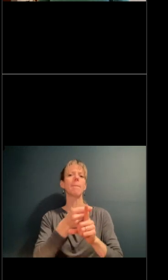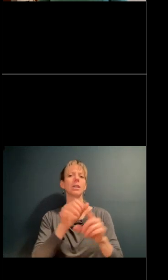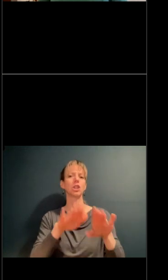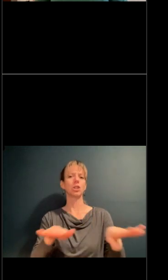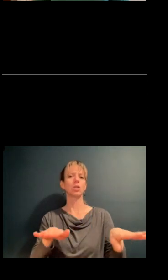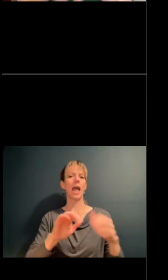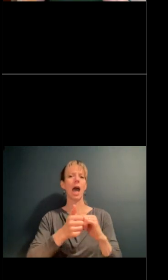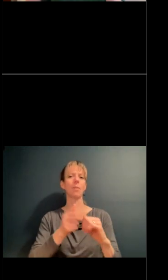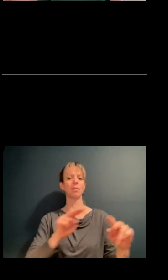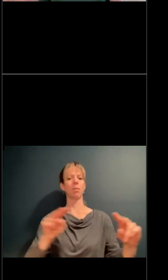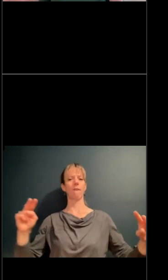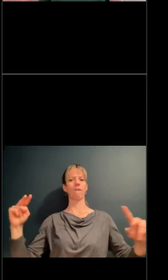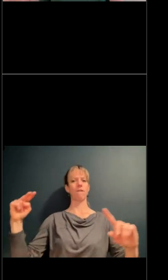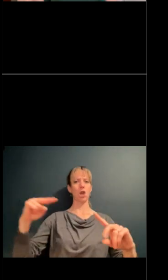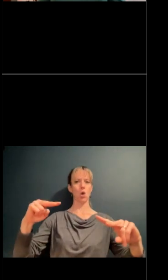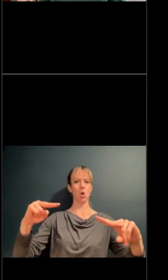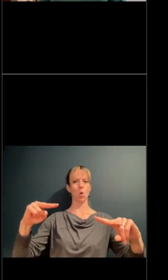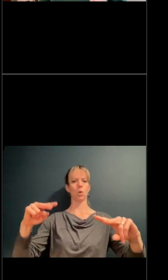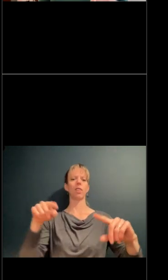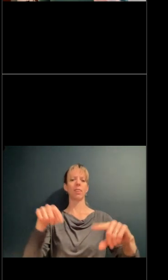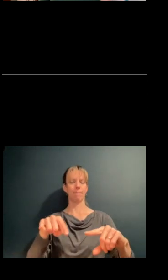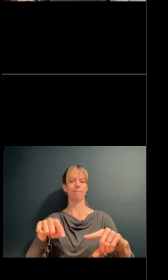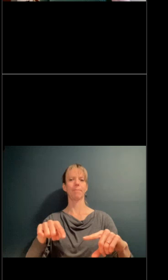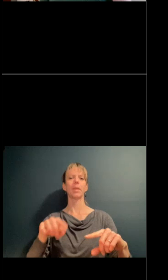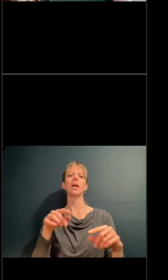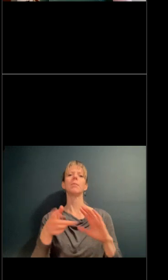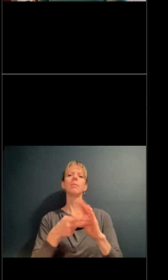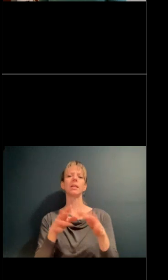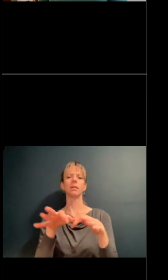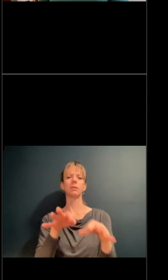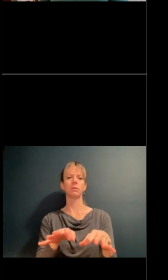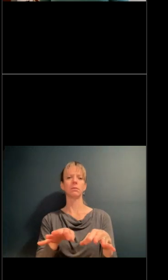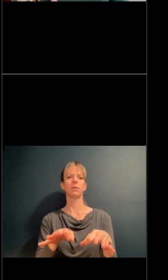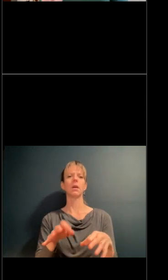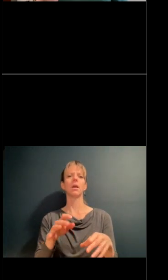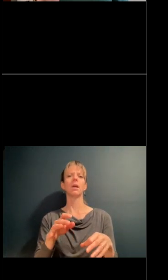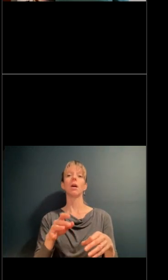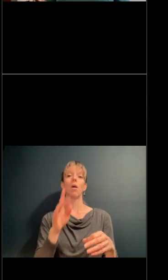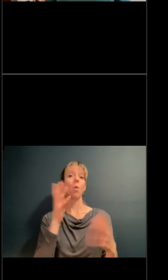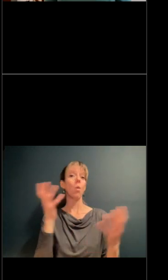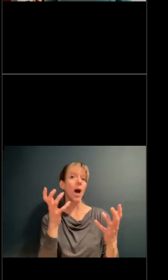And so often those definitions focus on people's struggles rather than their strengths.